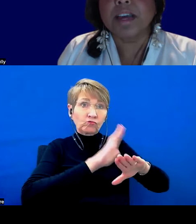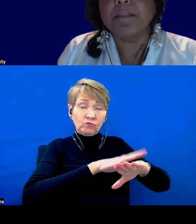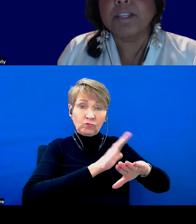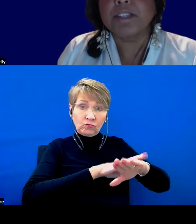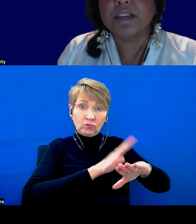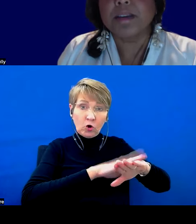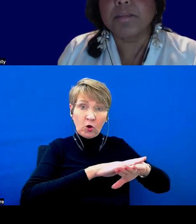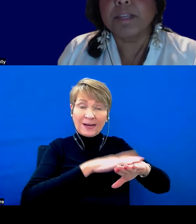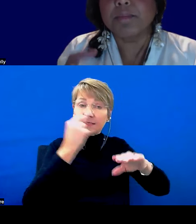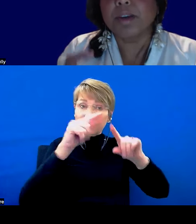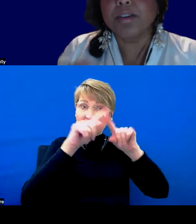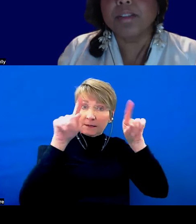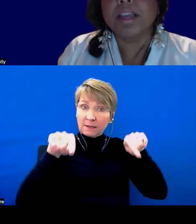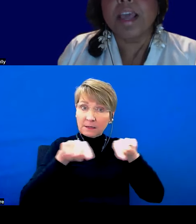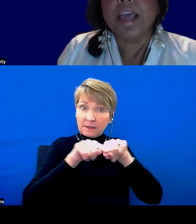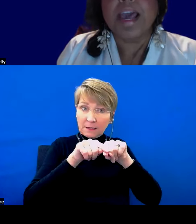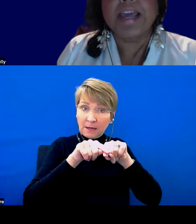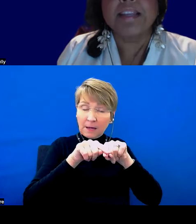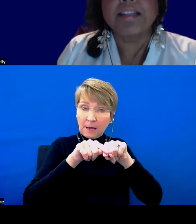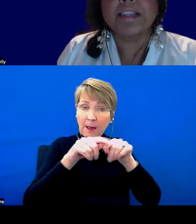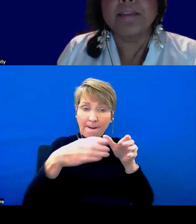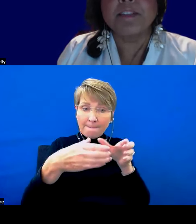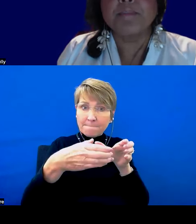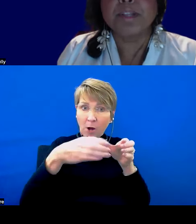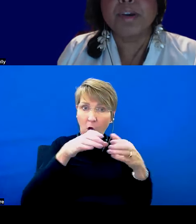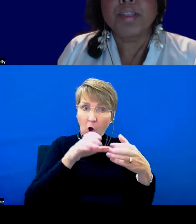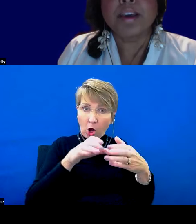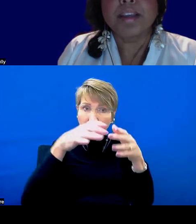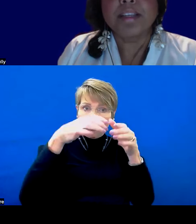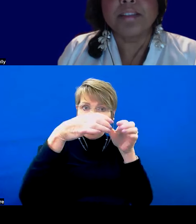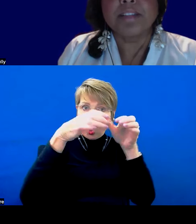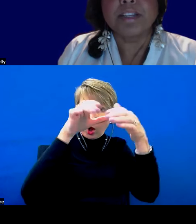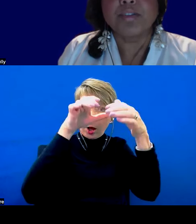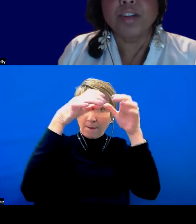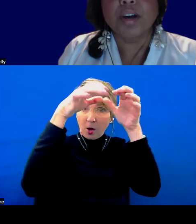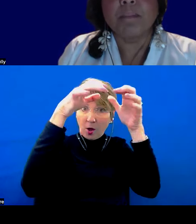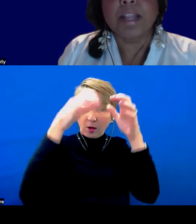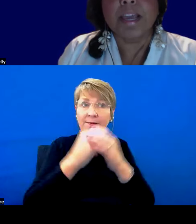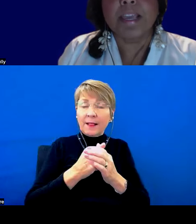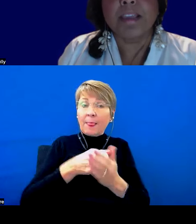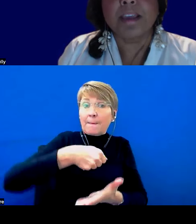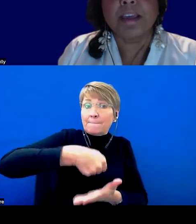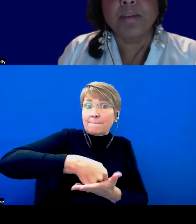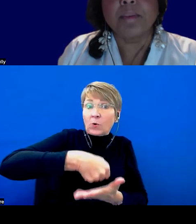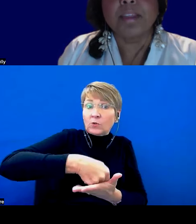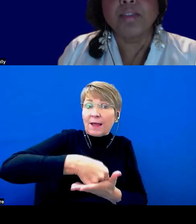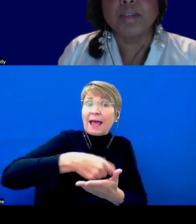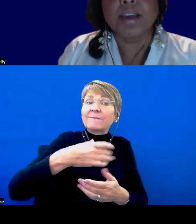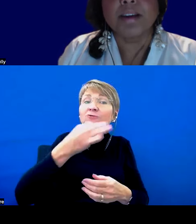of picture blocks, and the image below that is of a little child playing with toy cars.